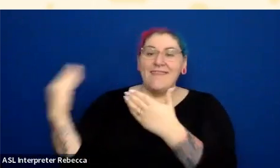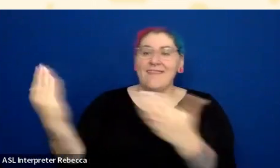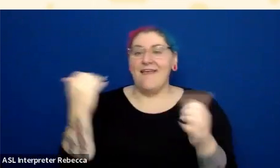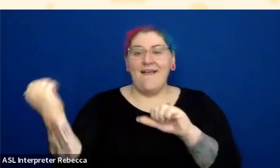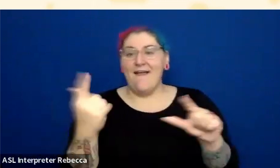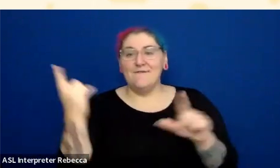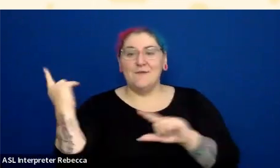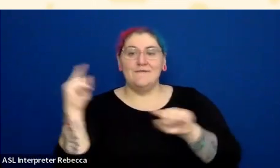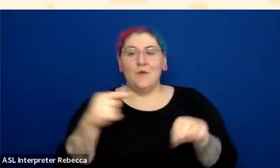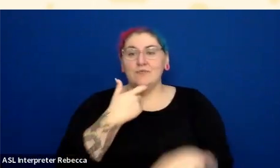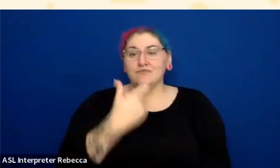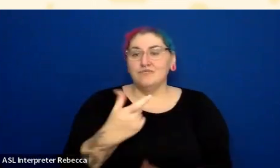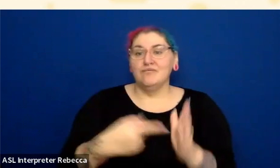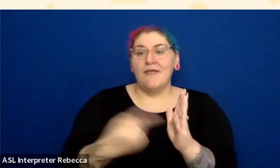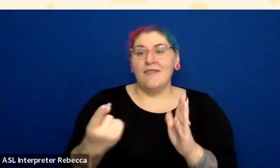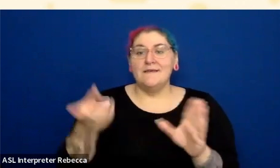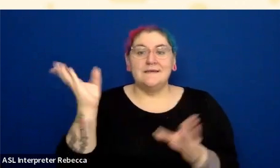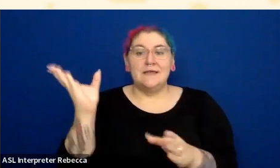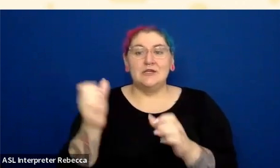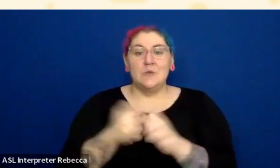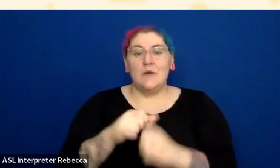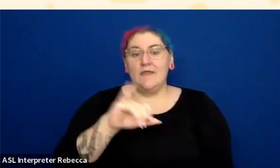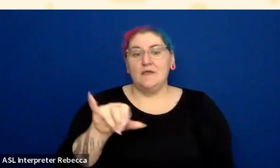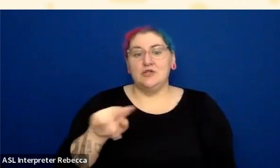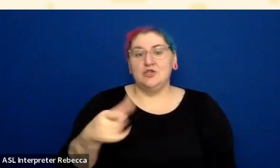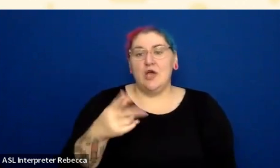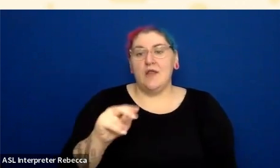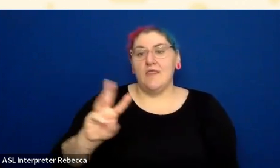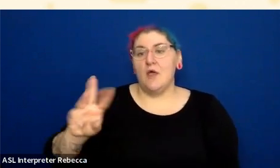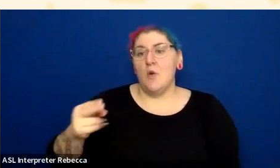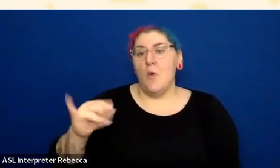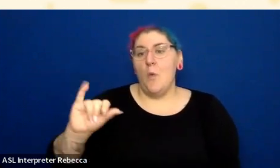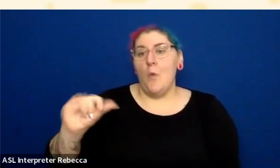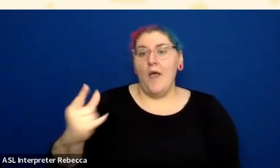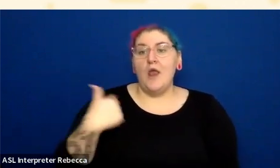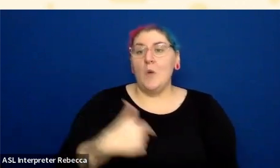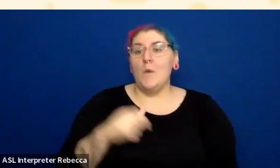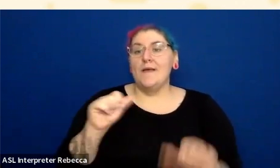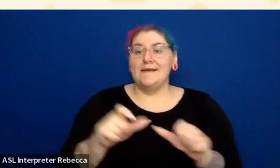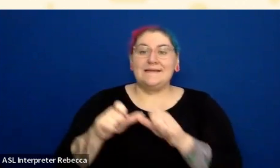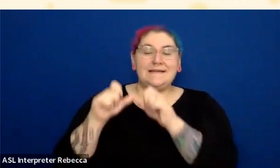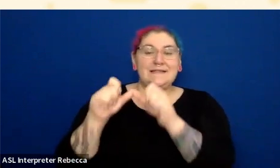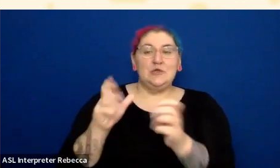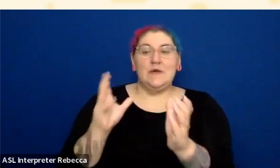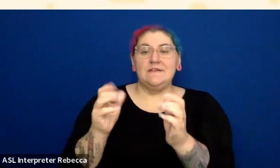You can continue the conversation on social media using the #WPA11YDAY